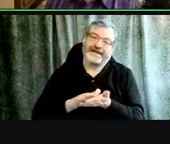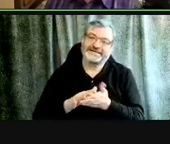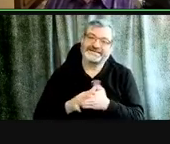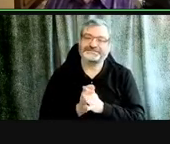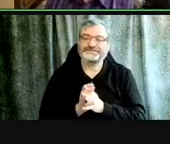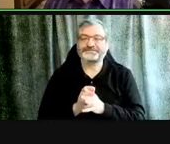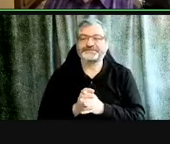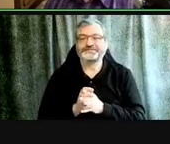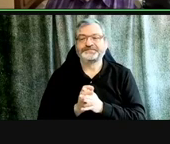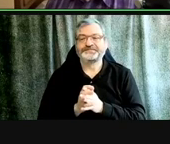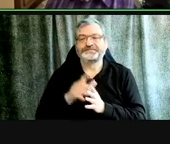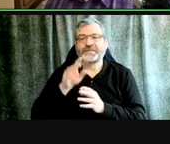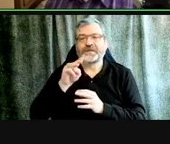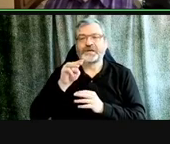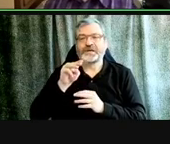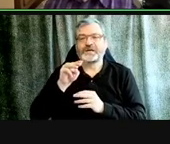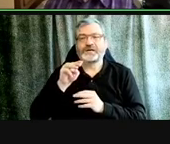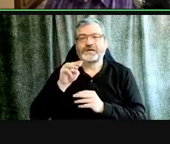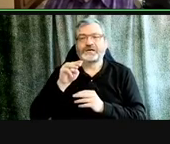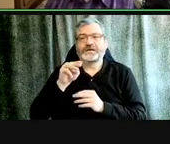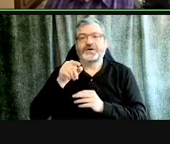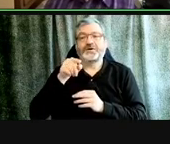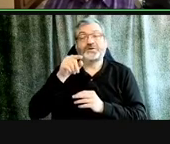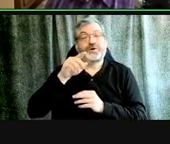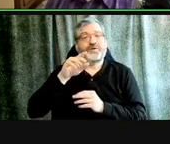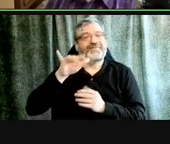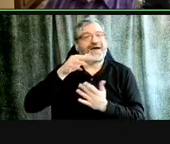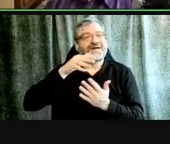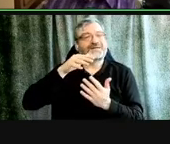that social prescribing is a part of this conversation.